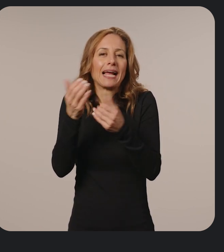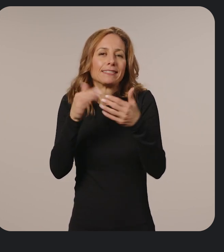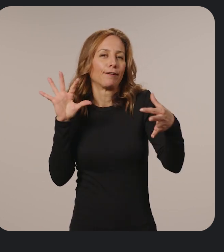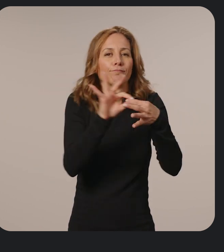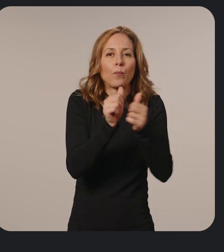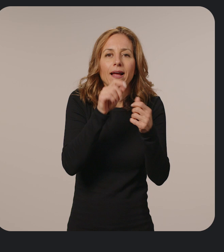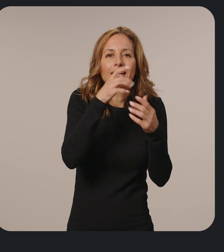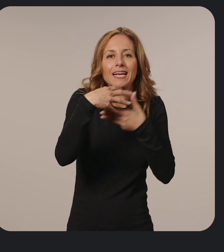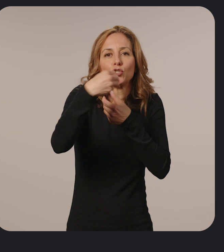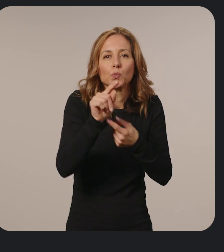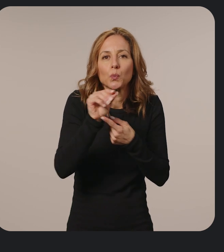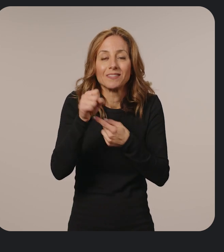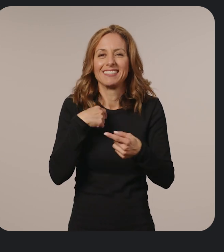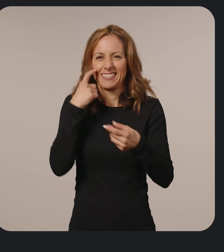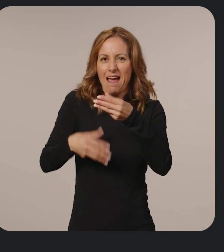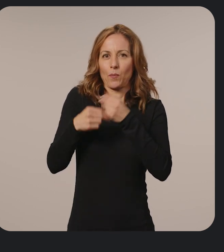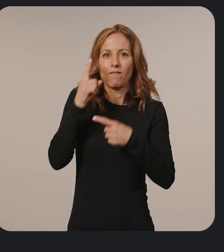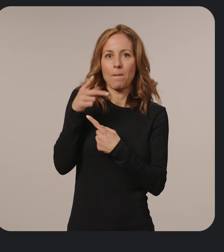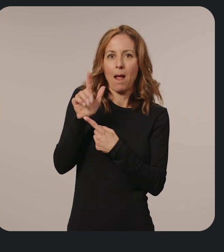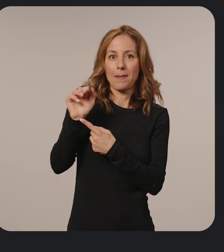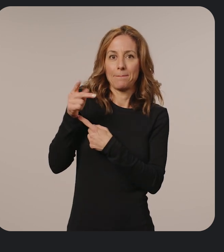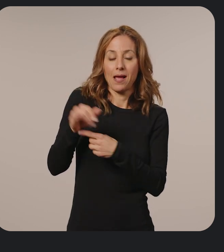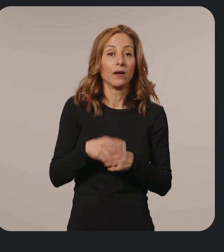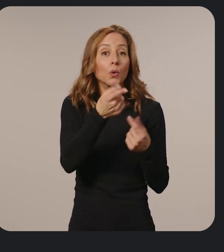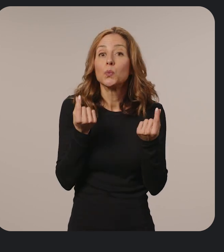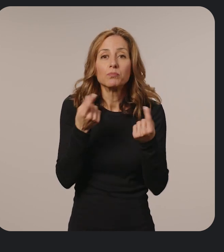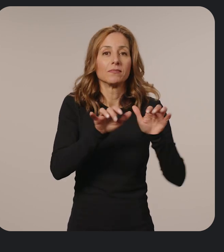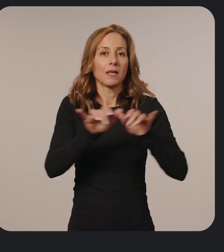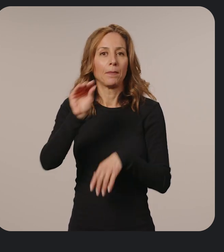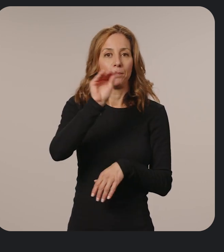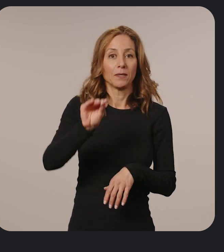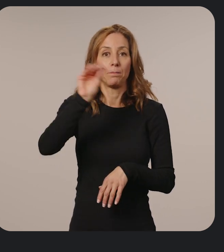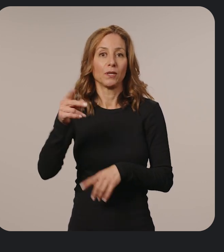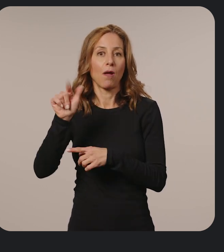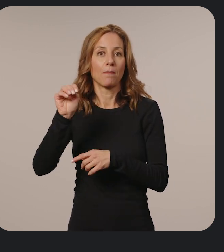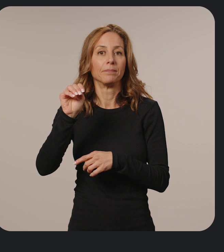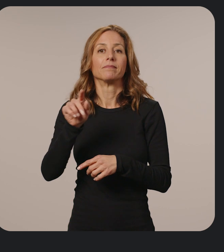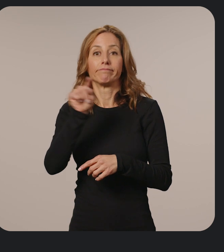All you have to type is %%palm followed by your prompt. And you'll see the response in a pandas data frame